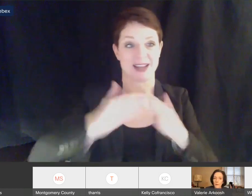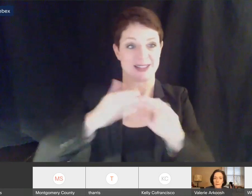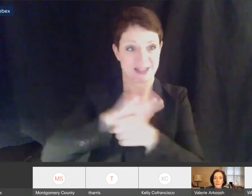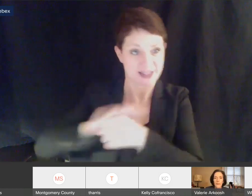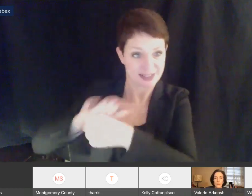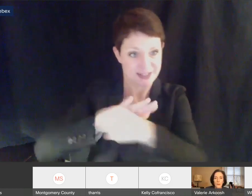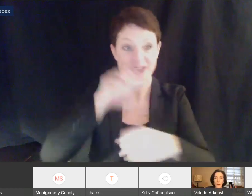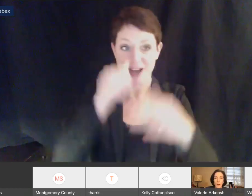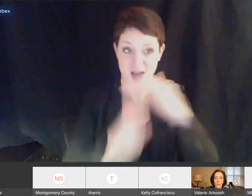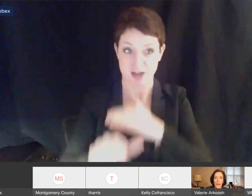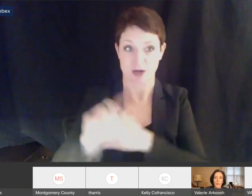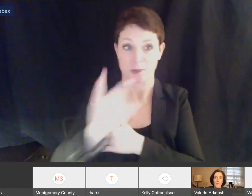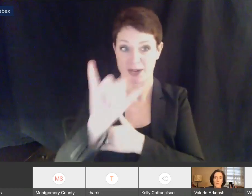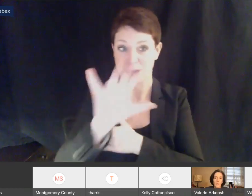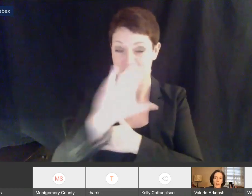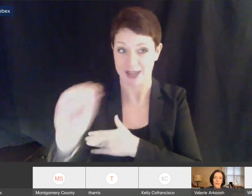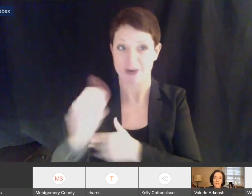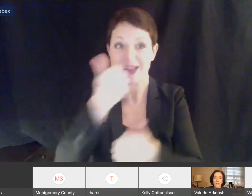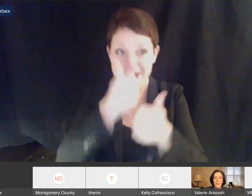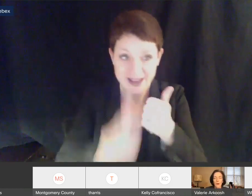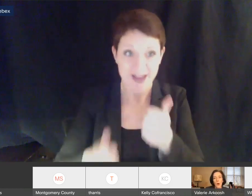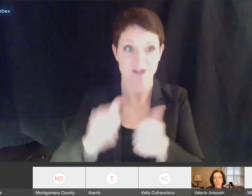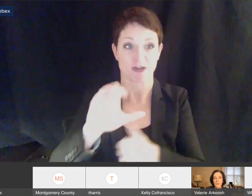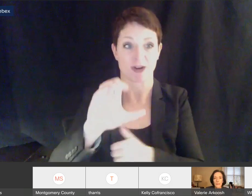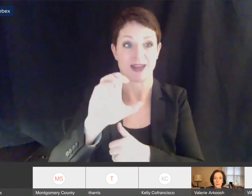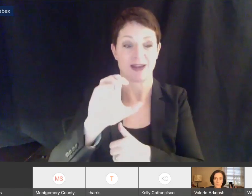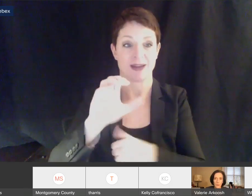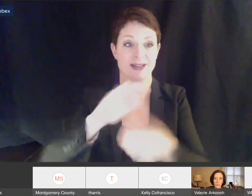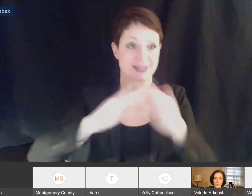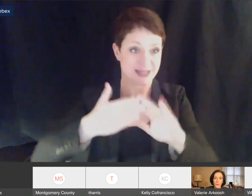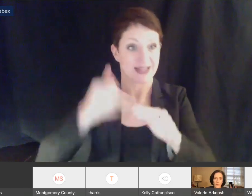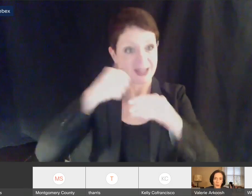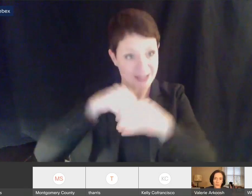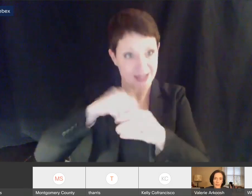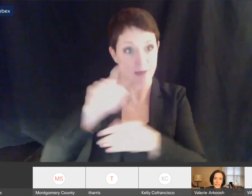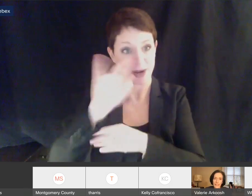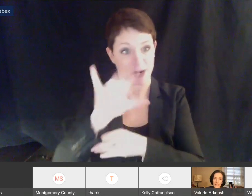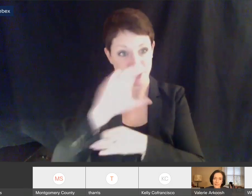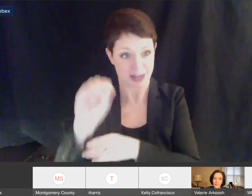All 62 Montgomery County municipalities are home to individuals with COVID-19.